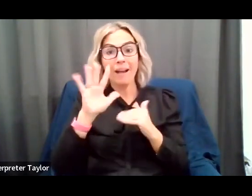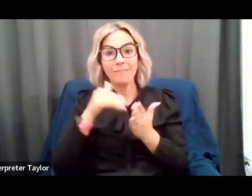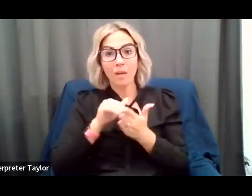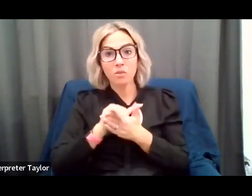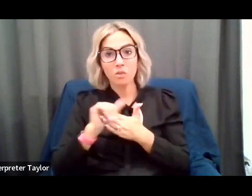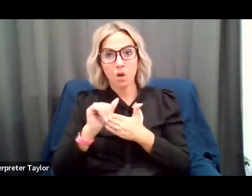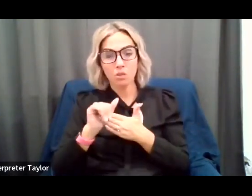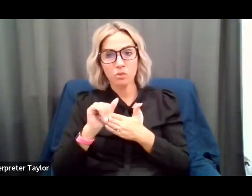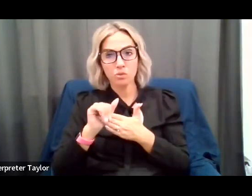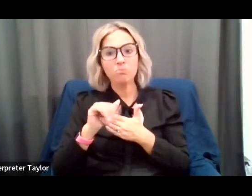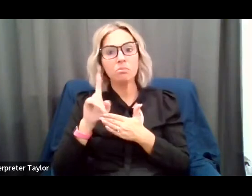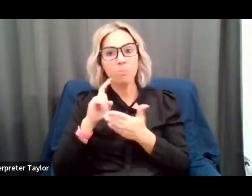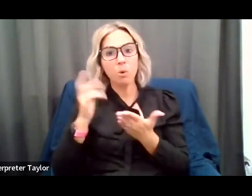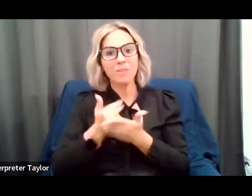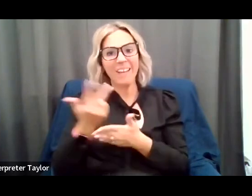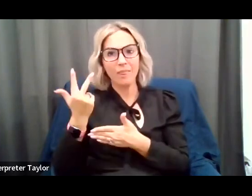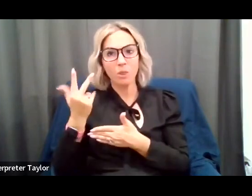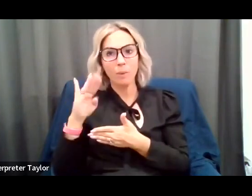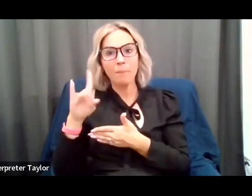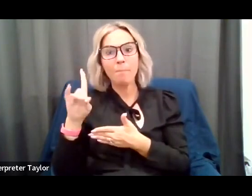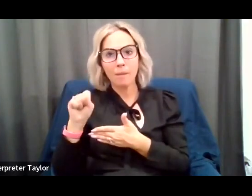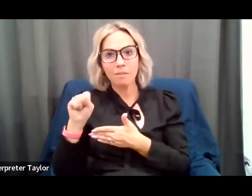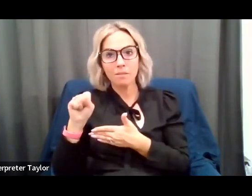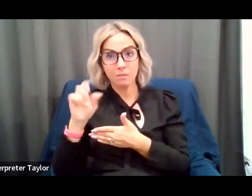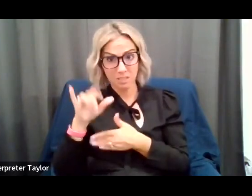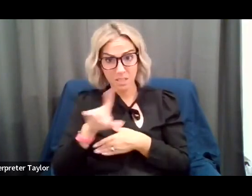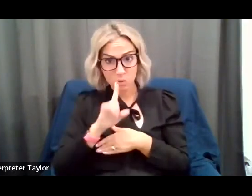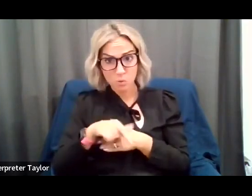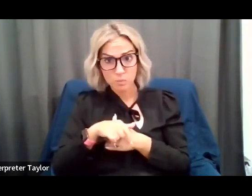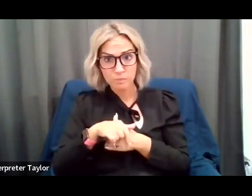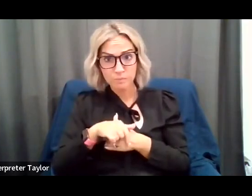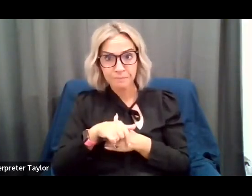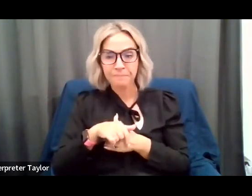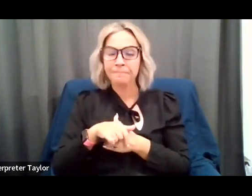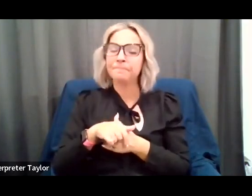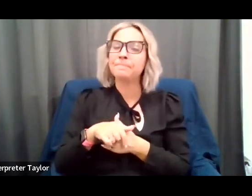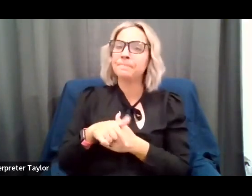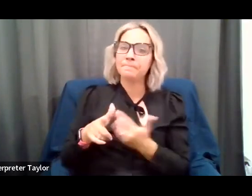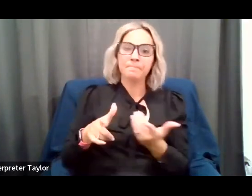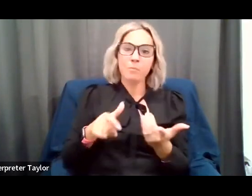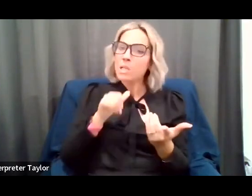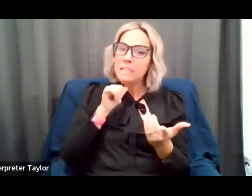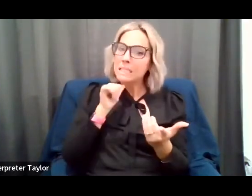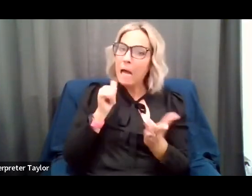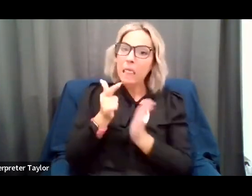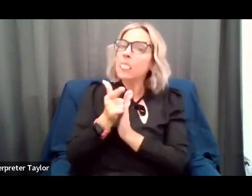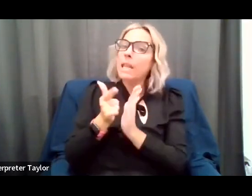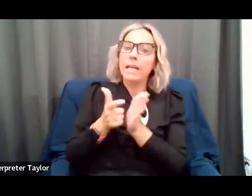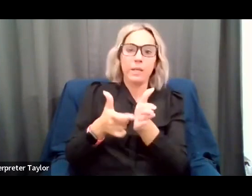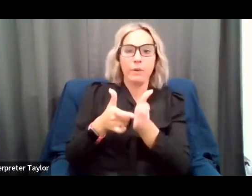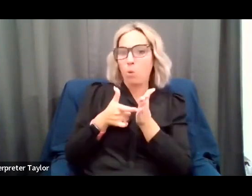you're supposed to get three bids. Is that true? So it's not legally required, but at our District,